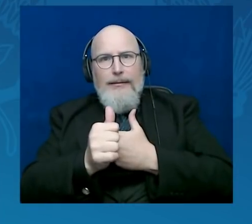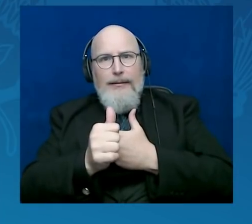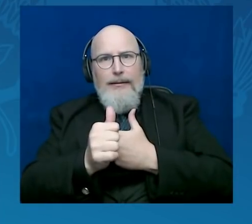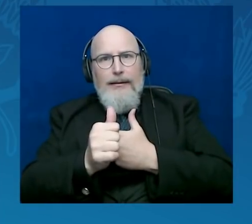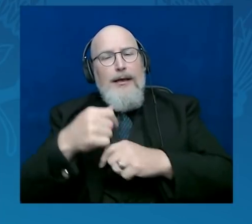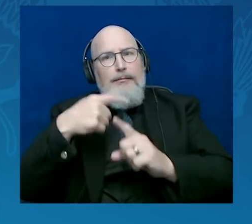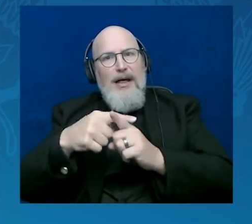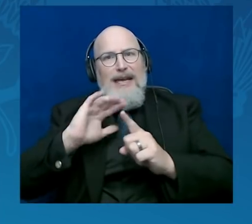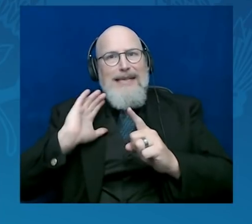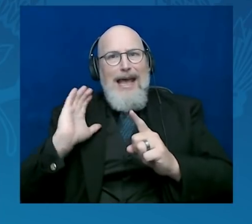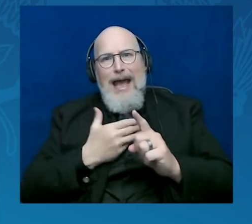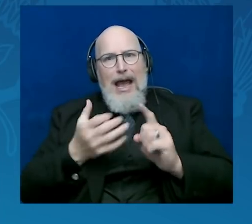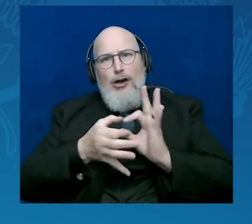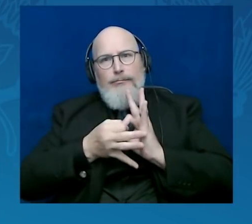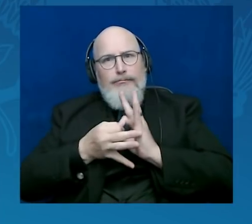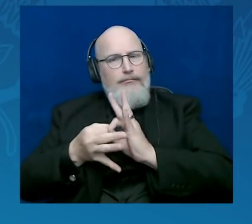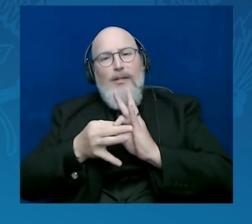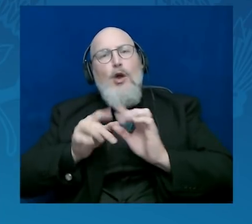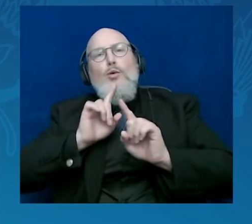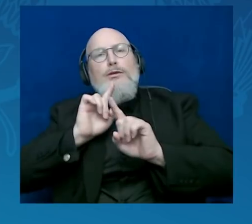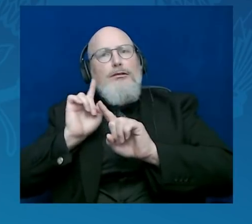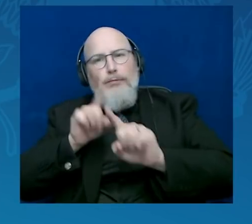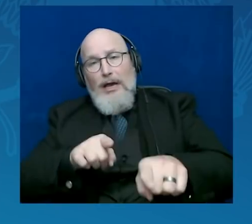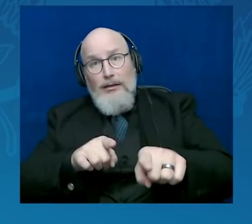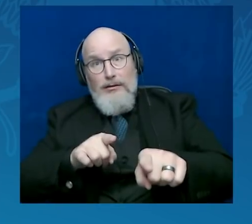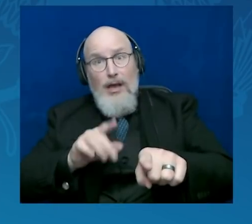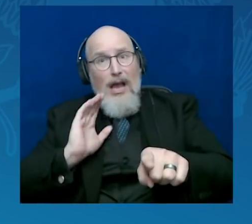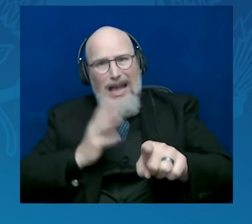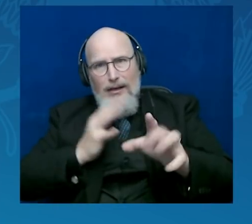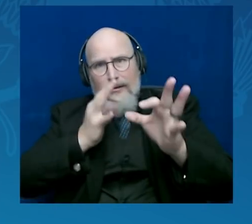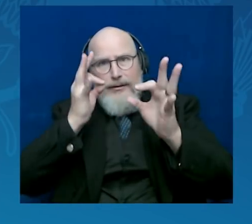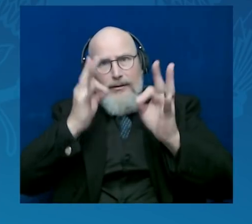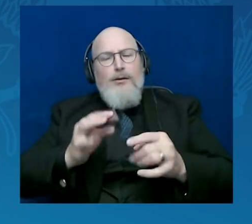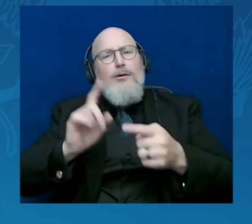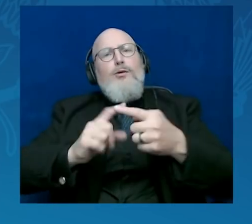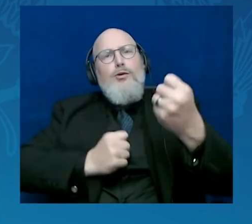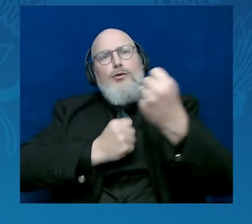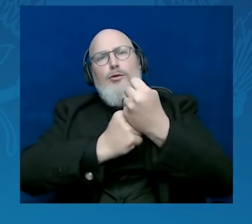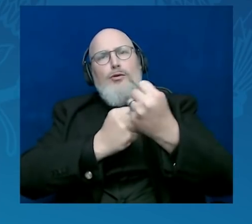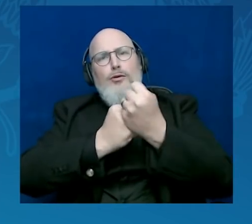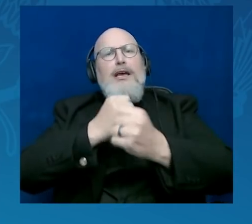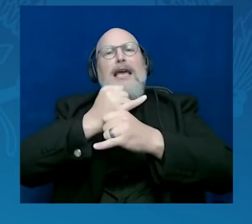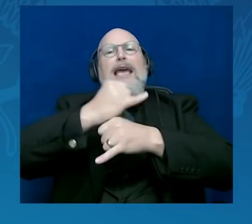and our determination to uphold international rules and norms.